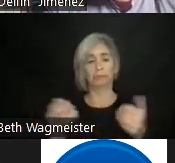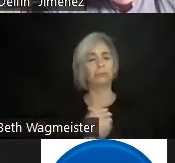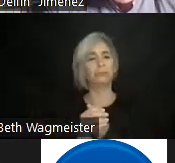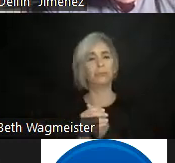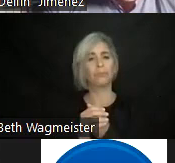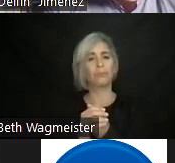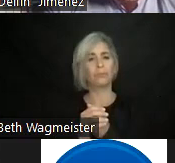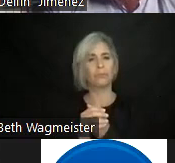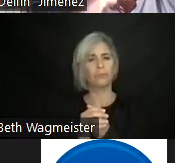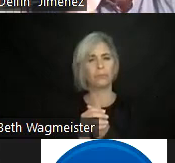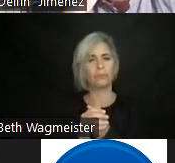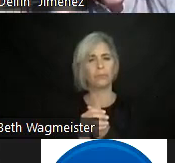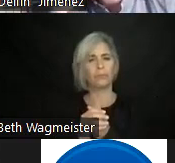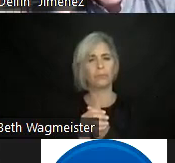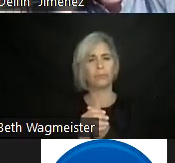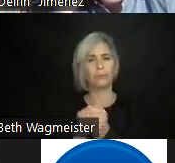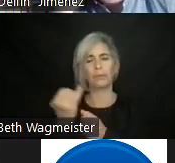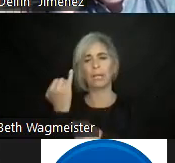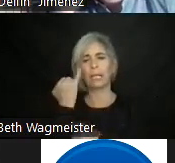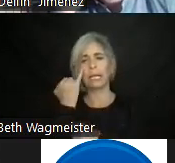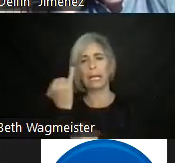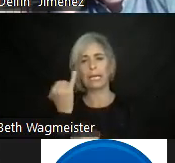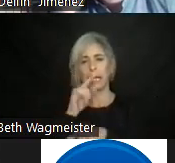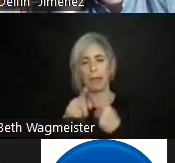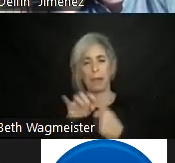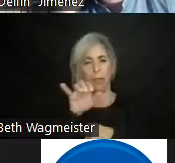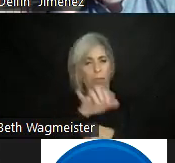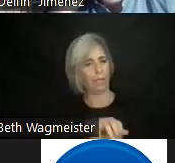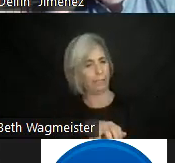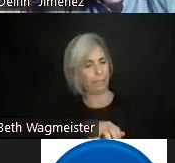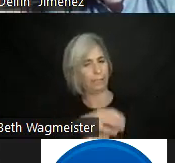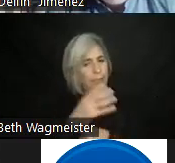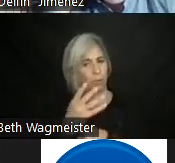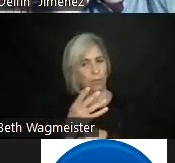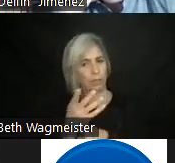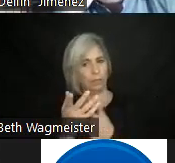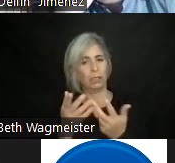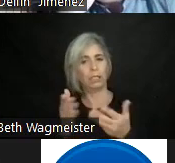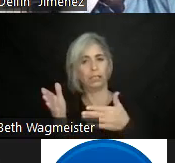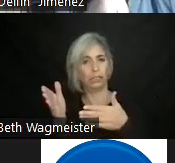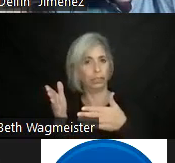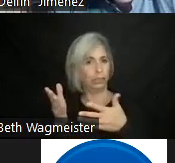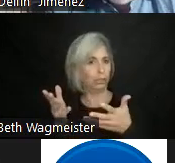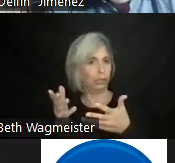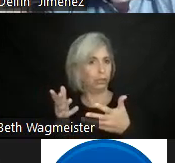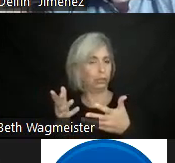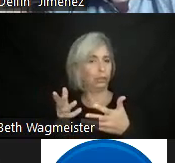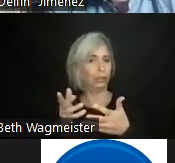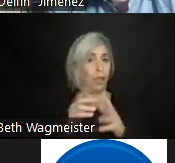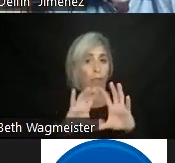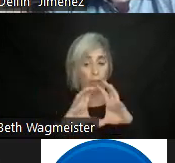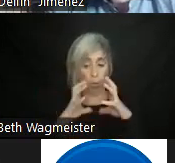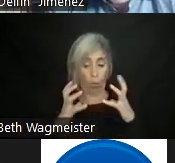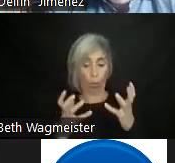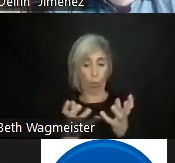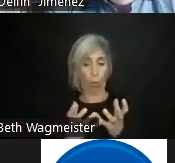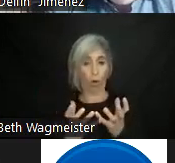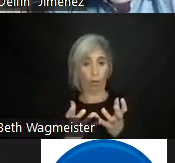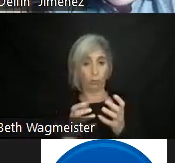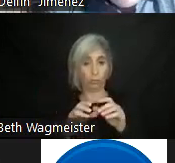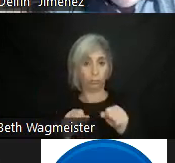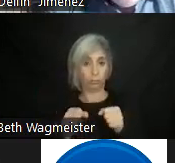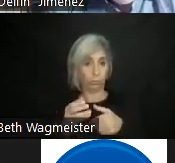Key ideas about all of that. It is chaired by the World Tourism Organization, I think